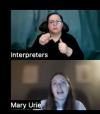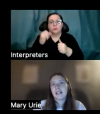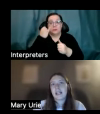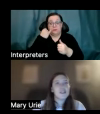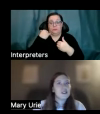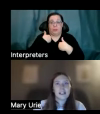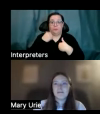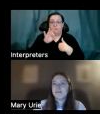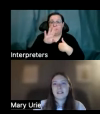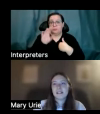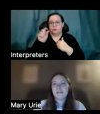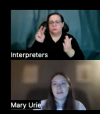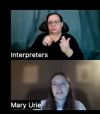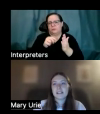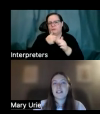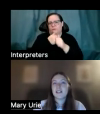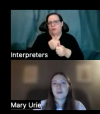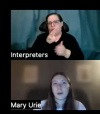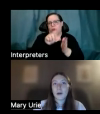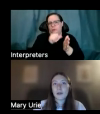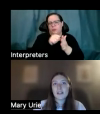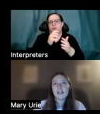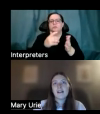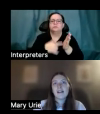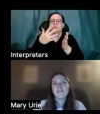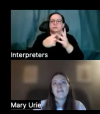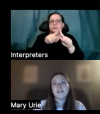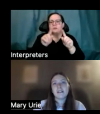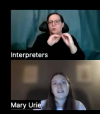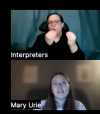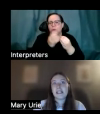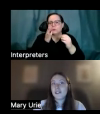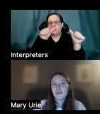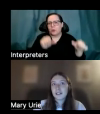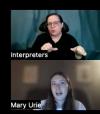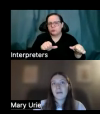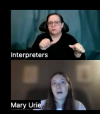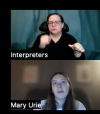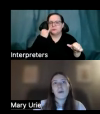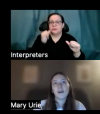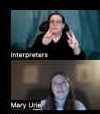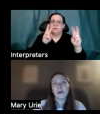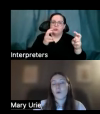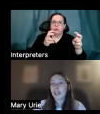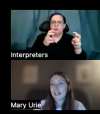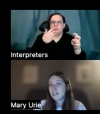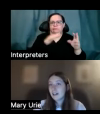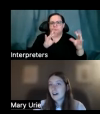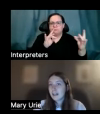And occasionally, these different organizations will post if there's an issue that's come up or if they're working on